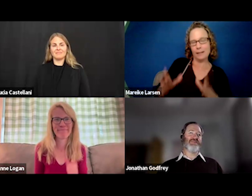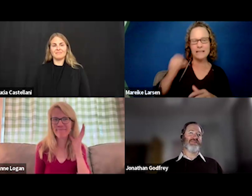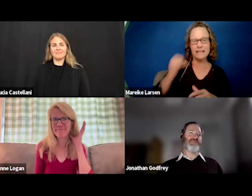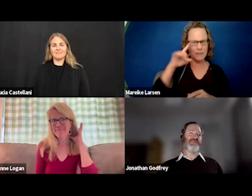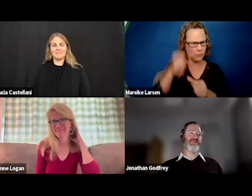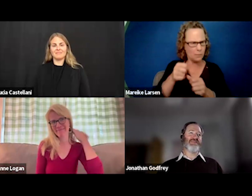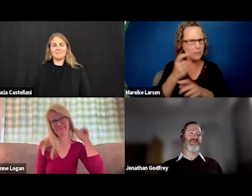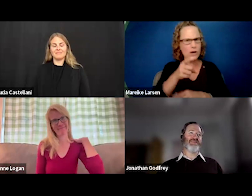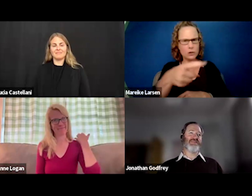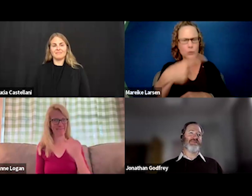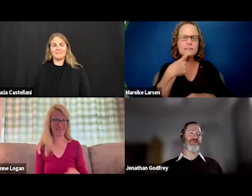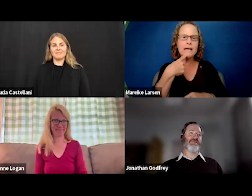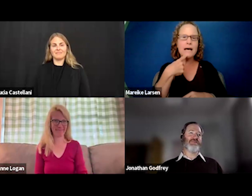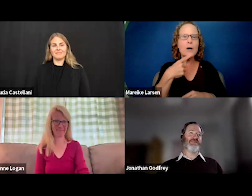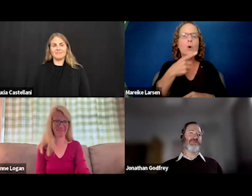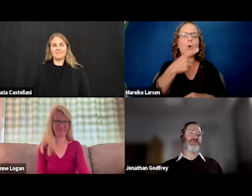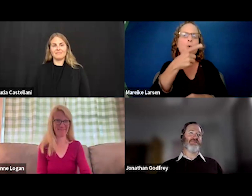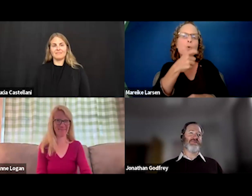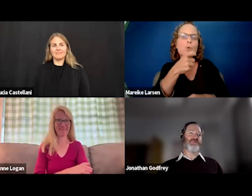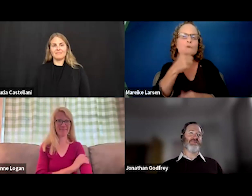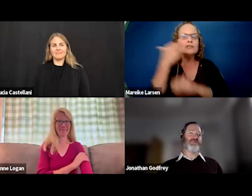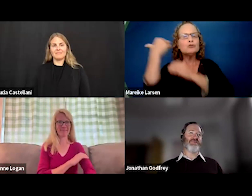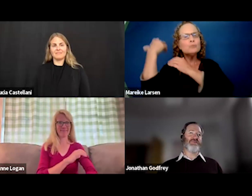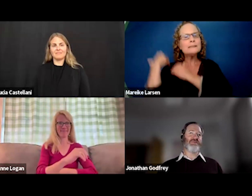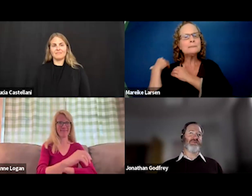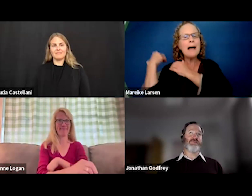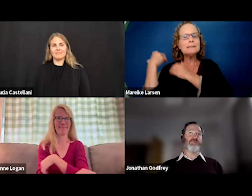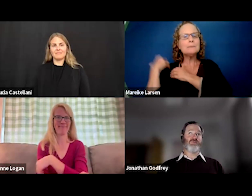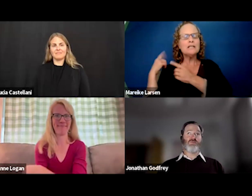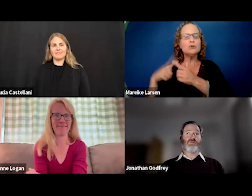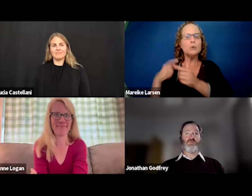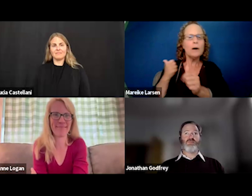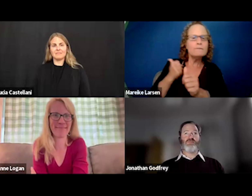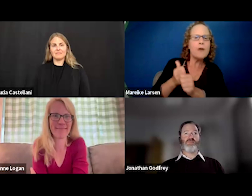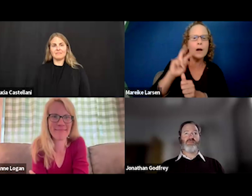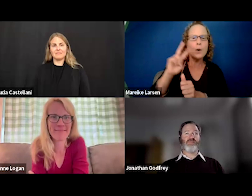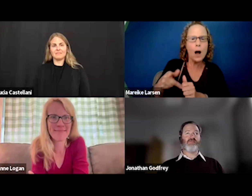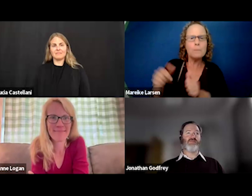was around, whose responsibility is it to follow up with disability services?